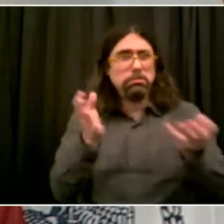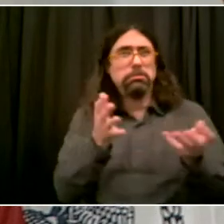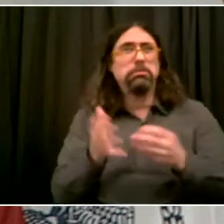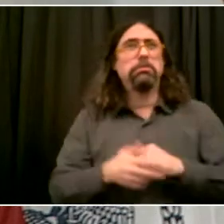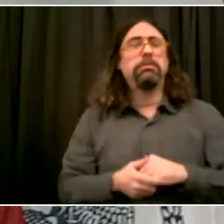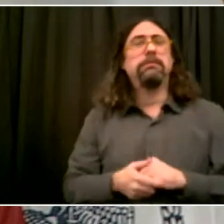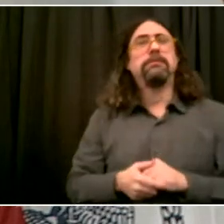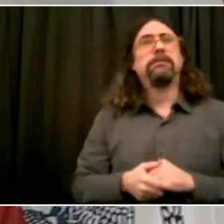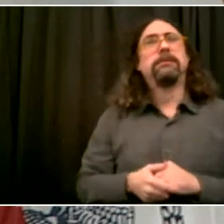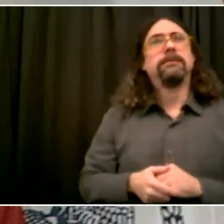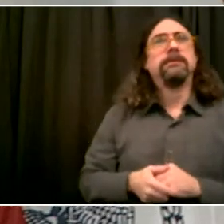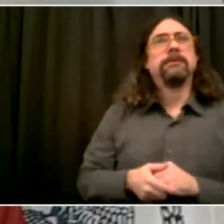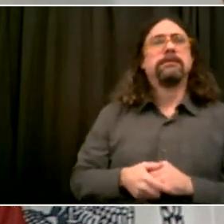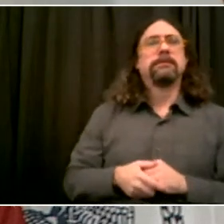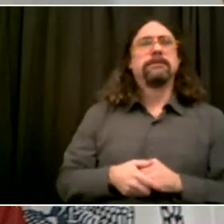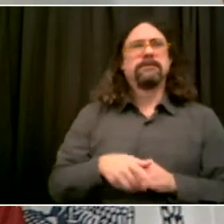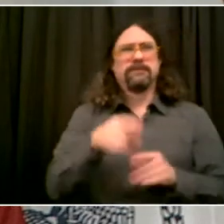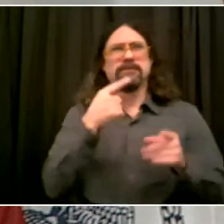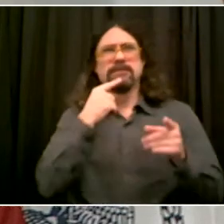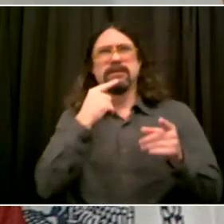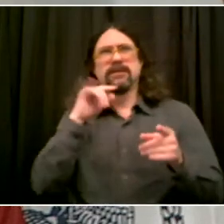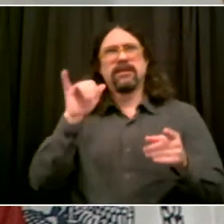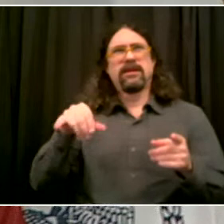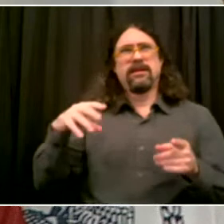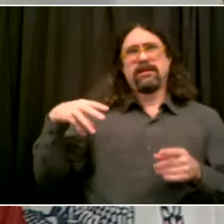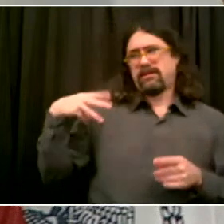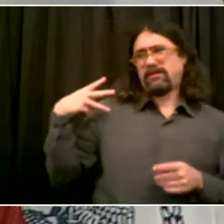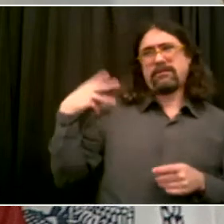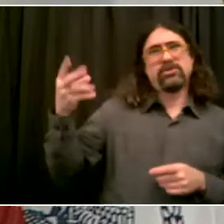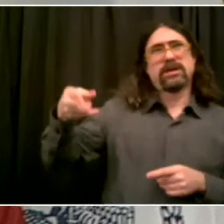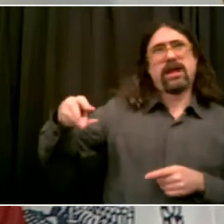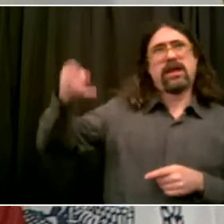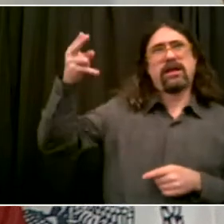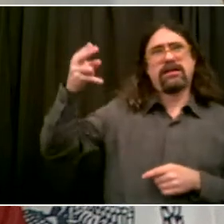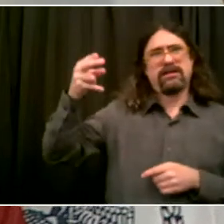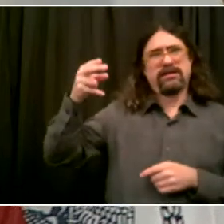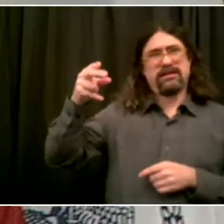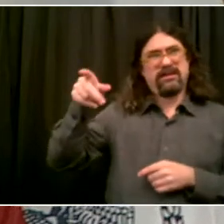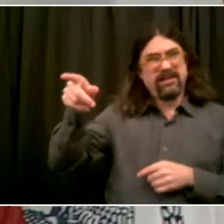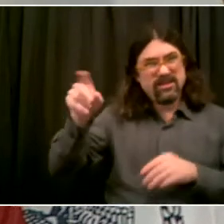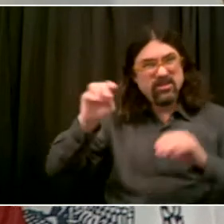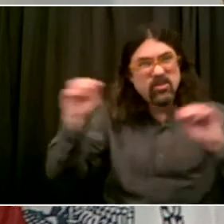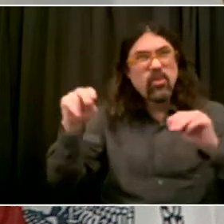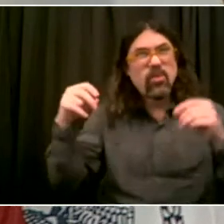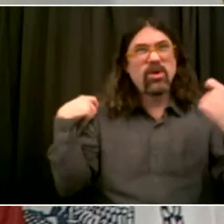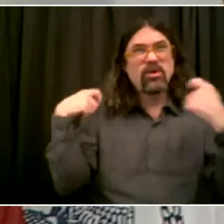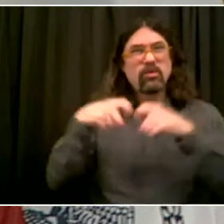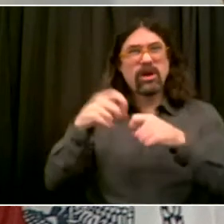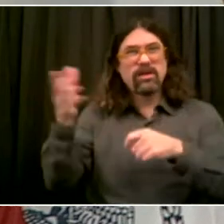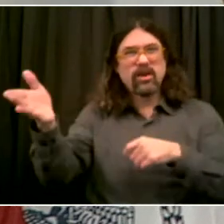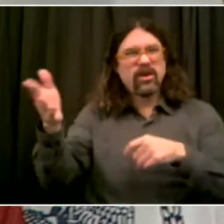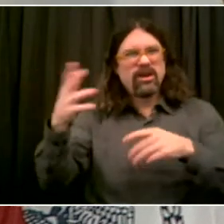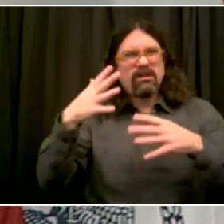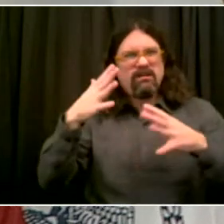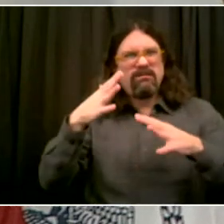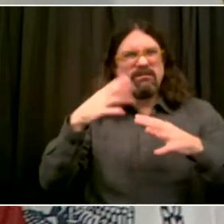EVERY INSTITUTION DOES THE SAME. ASWHIHINGTONN HEIGHTS, IF IT IS TRUE THAT AAOIPPNNTMENTS ARE NOT AVAILABLE IN